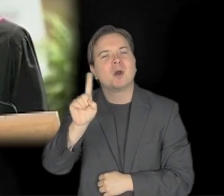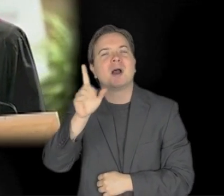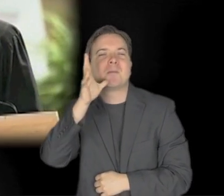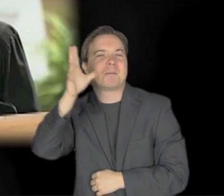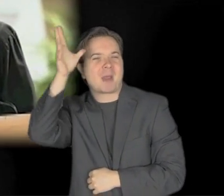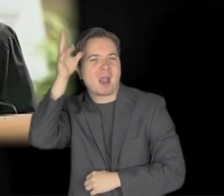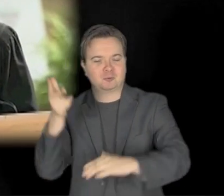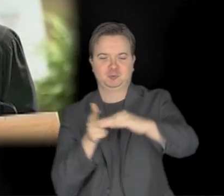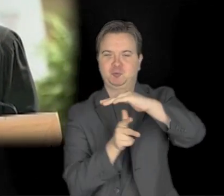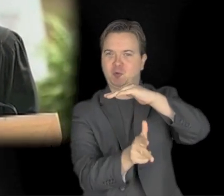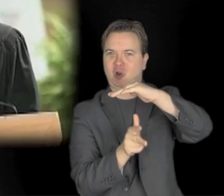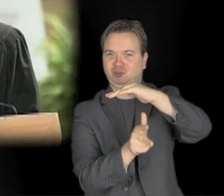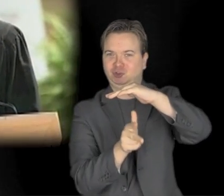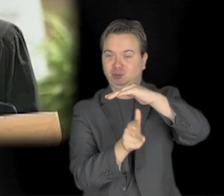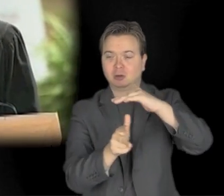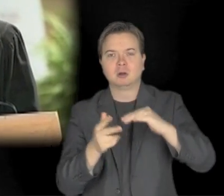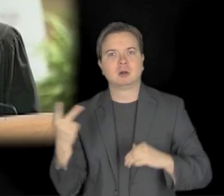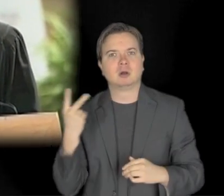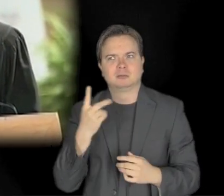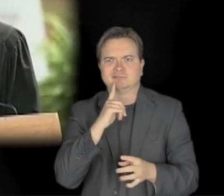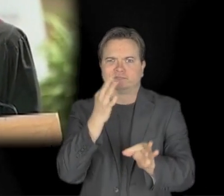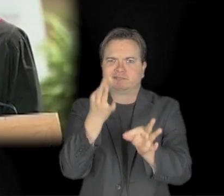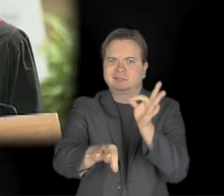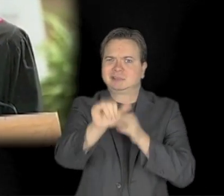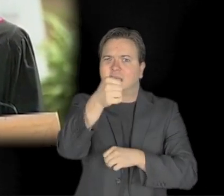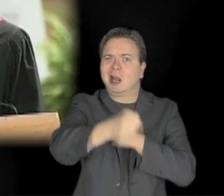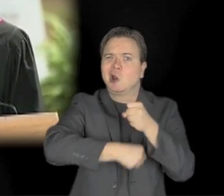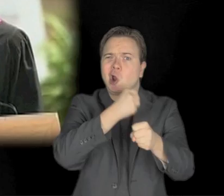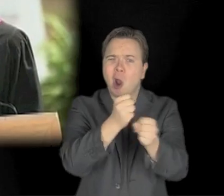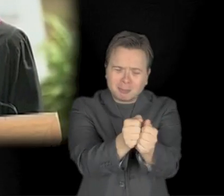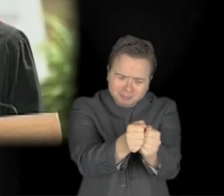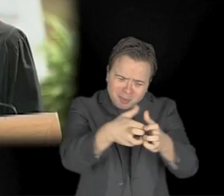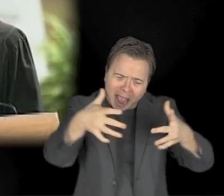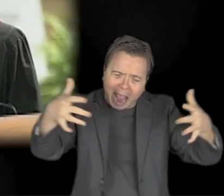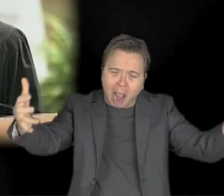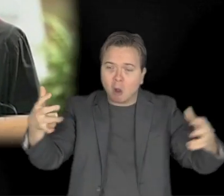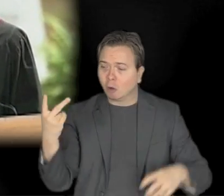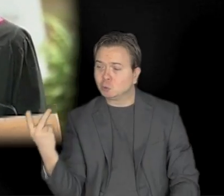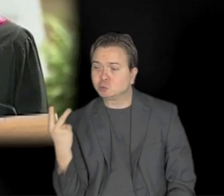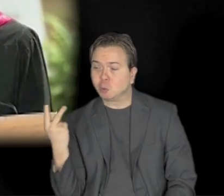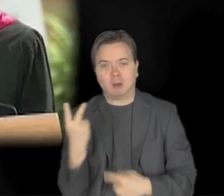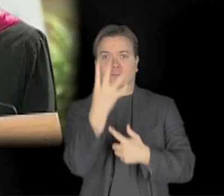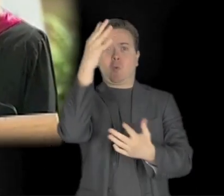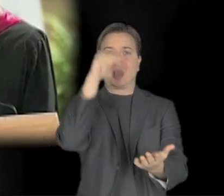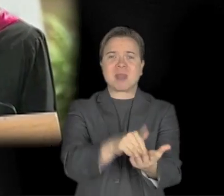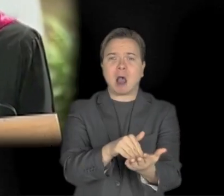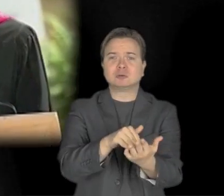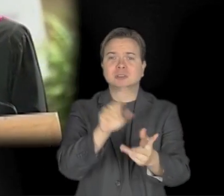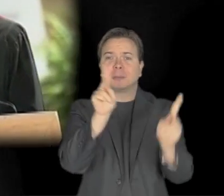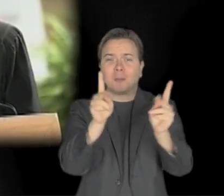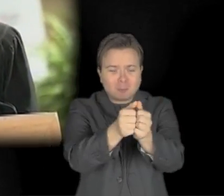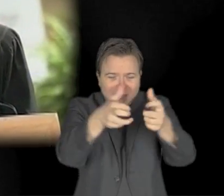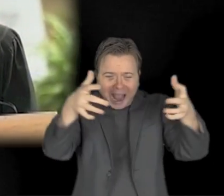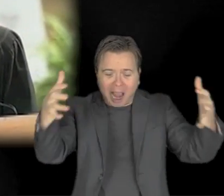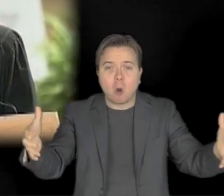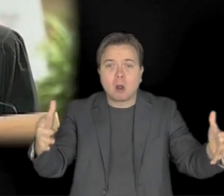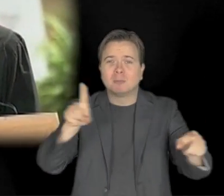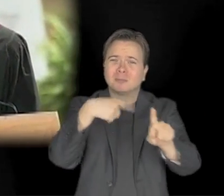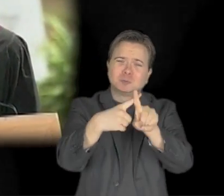into a $2 billion company with over 4000 employees. We had just released our finest creation — the Macintosh — a year earlier, and I had just